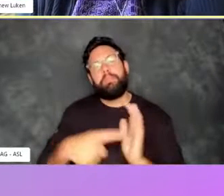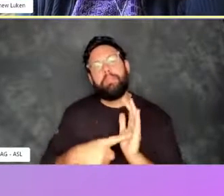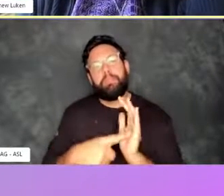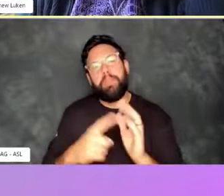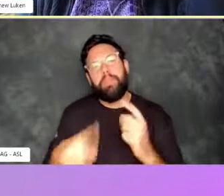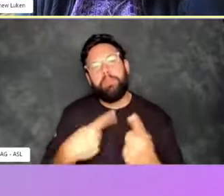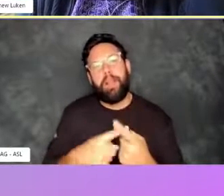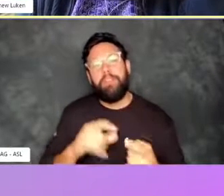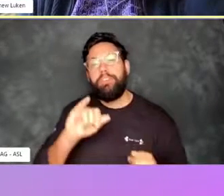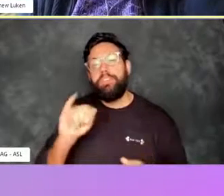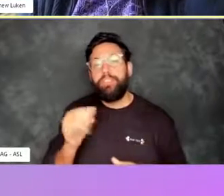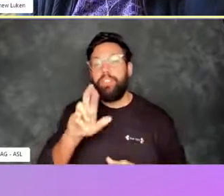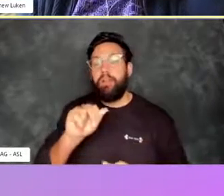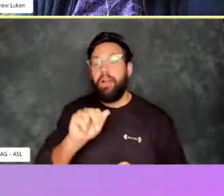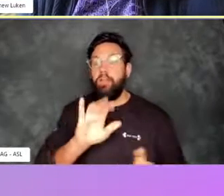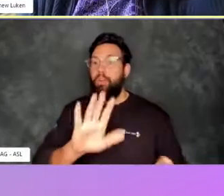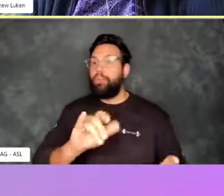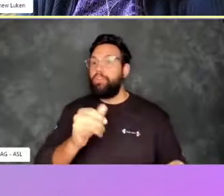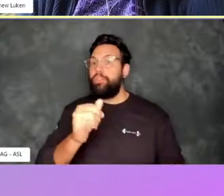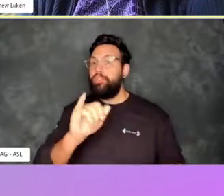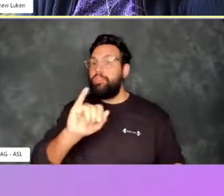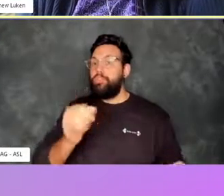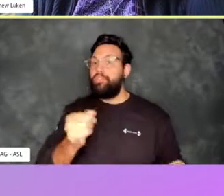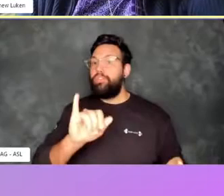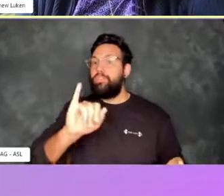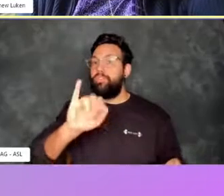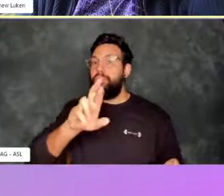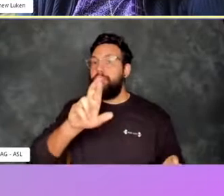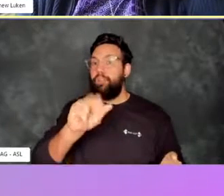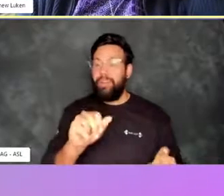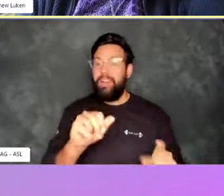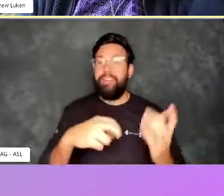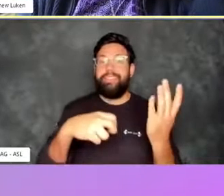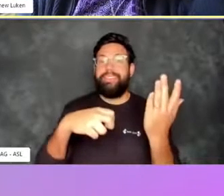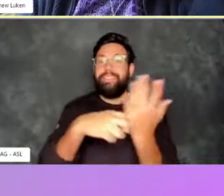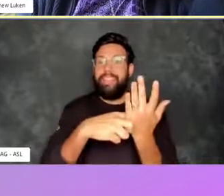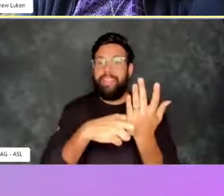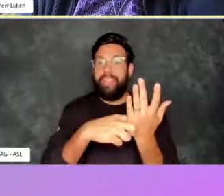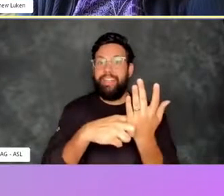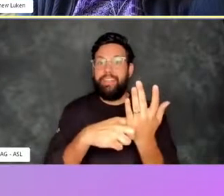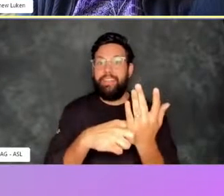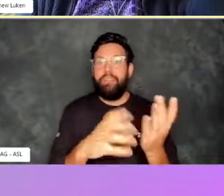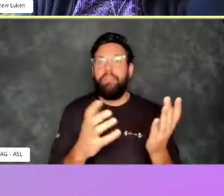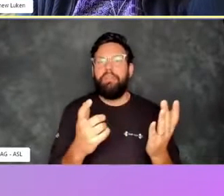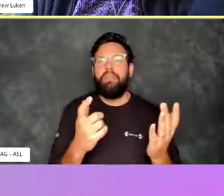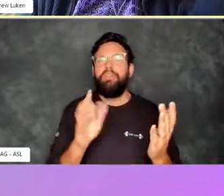organizations. When we think about jira, do you write individual accessibility requirements in your jira